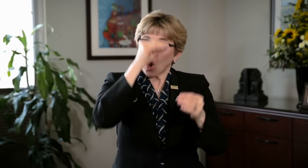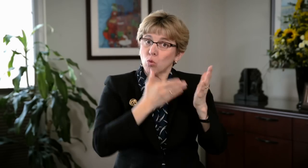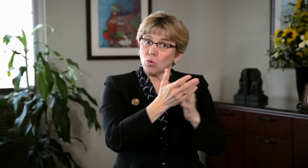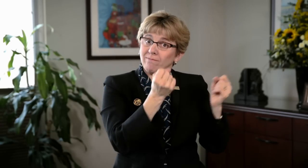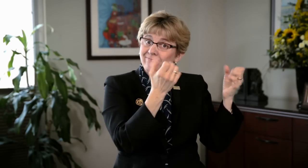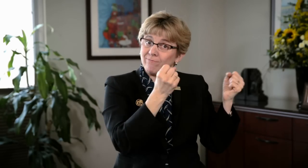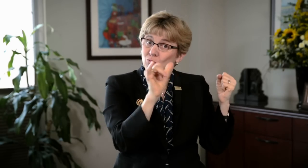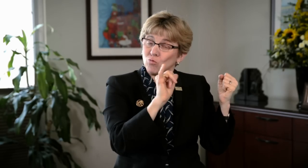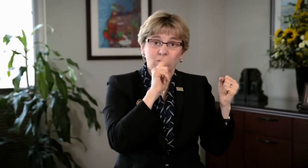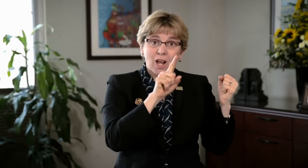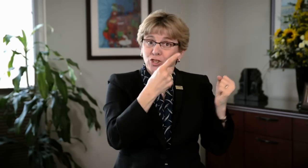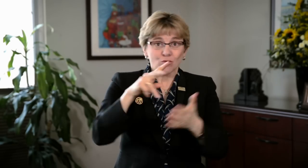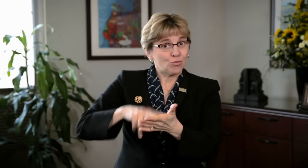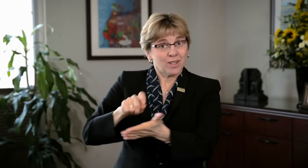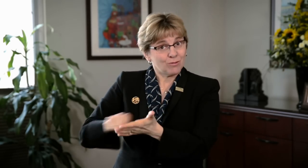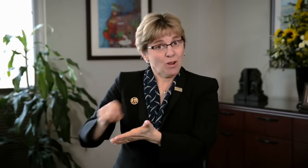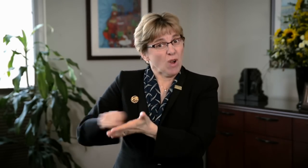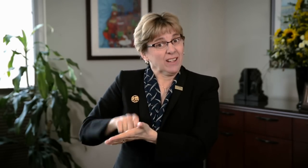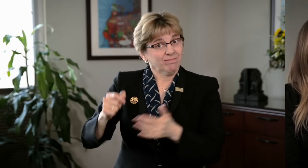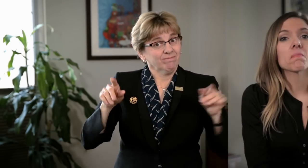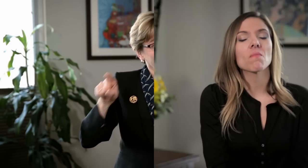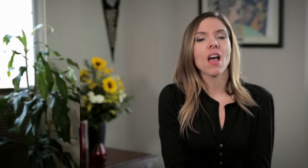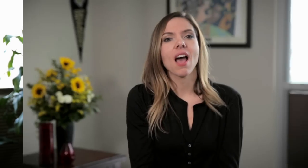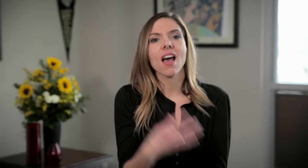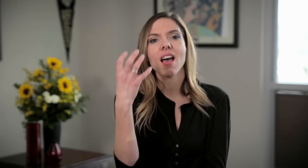It's not just reading and writing.